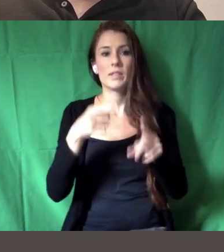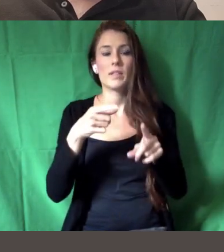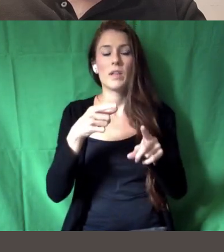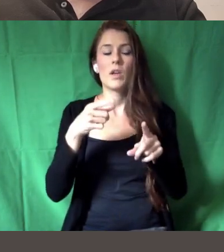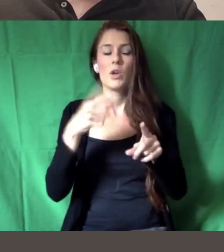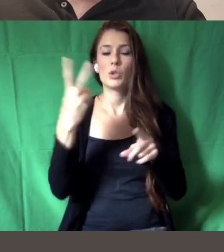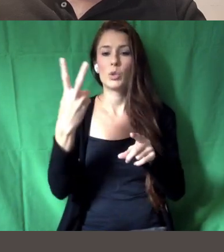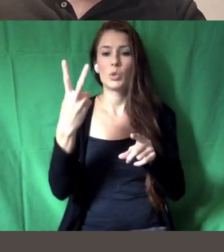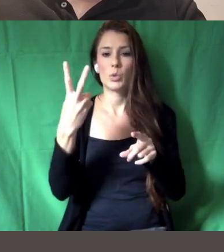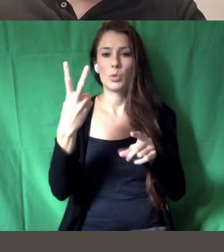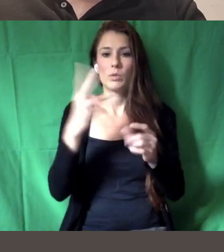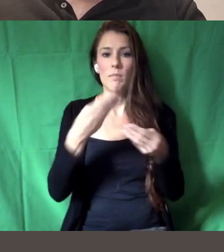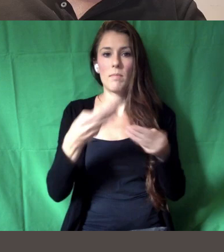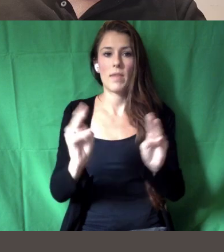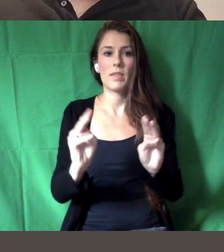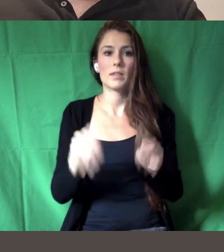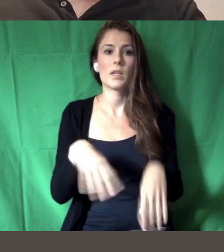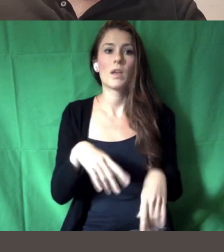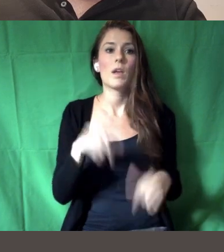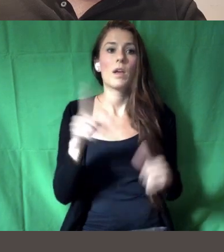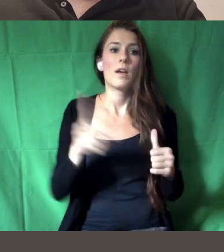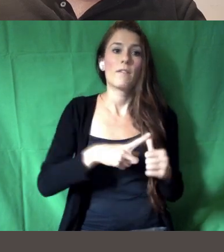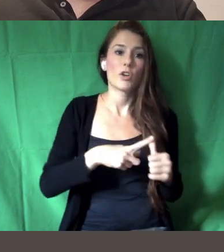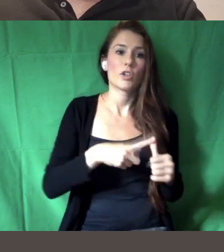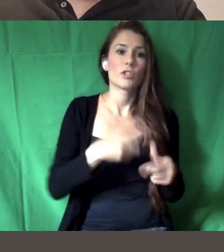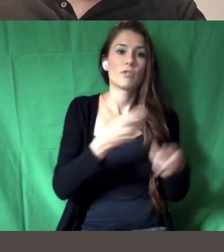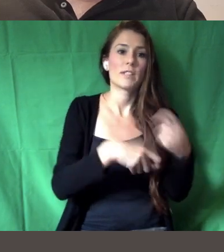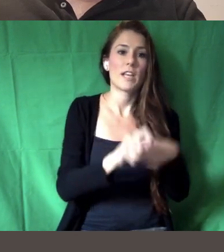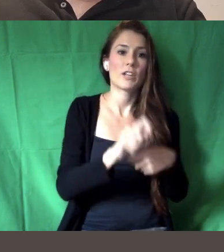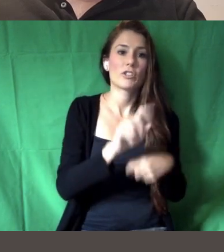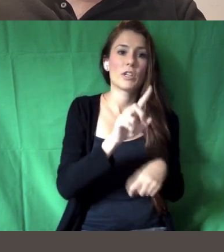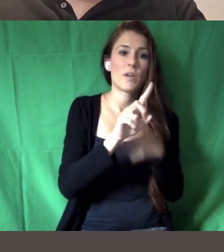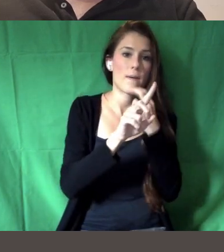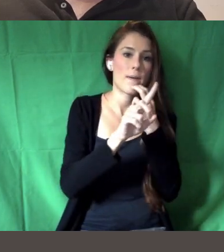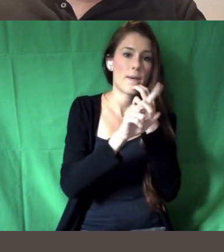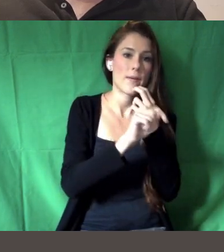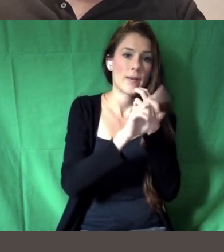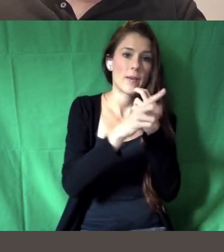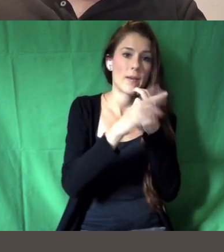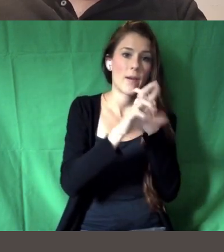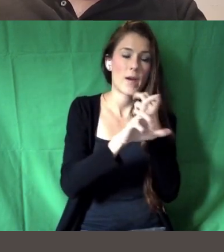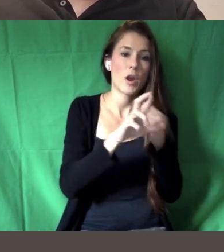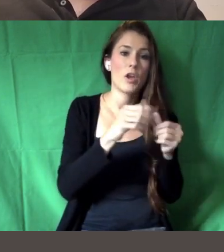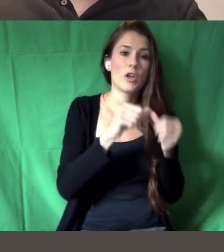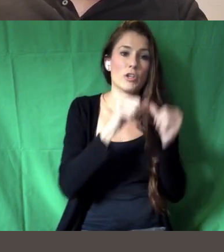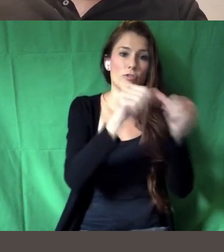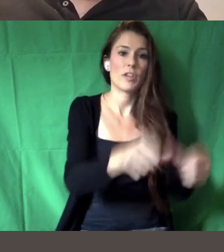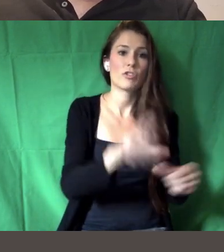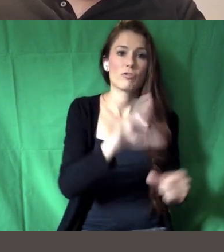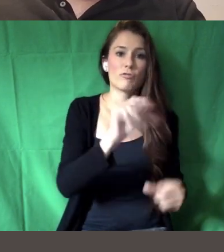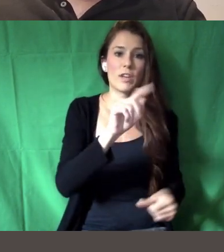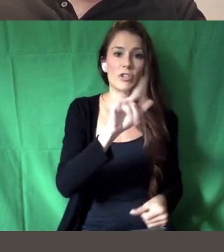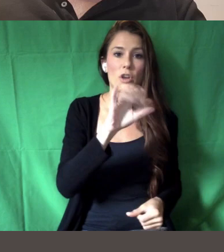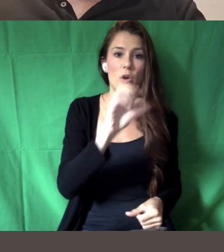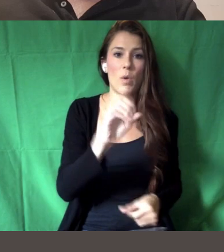metrics. The first one is transaction duration ratio, TDR, which is calculated as a benchmark